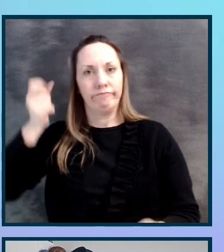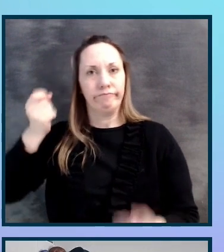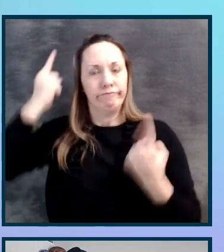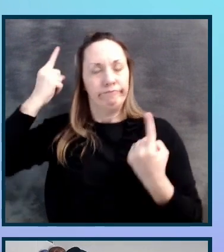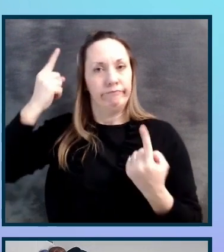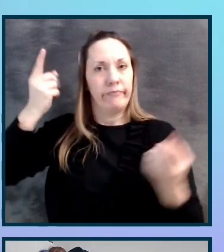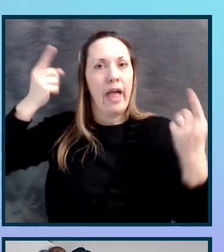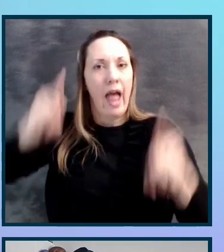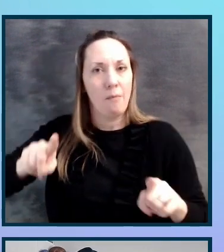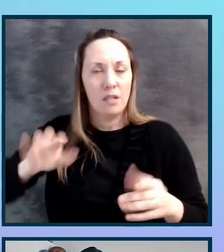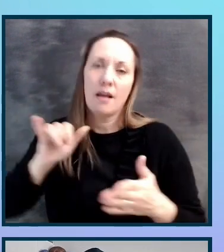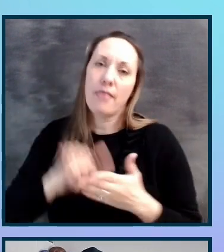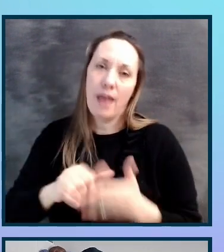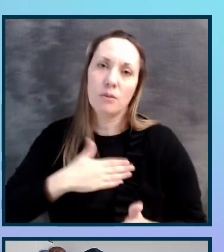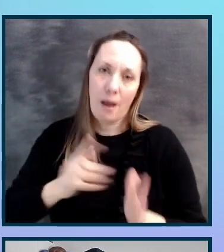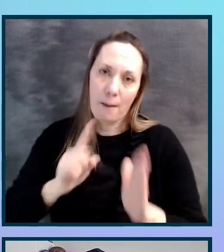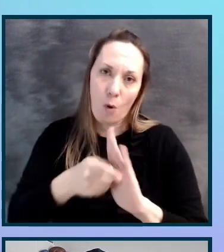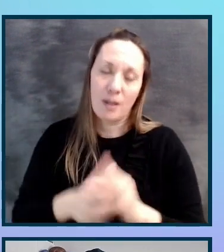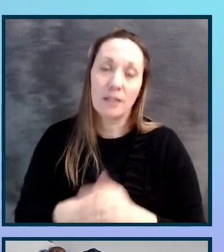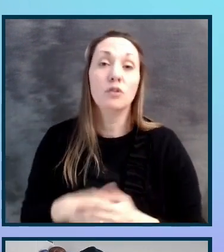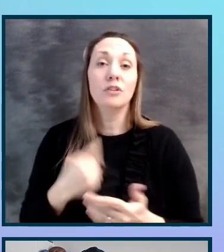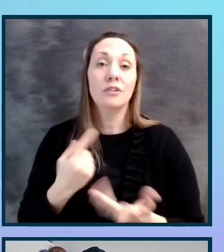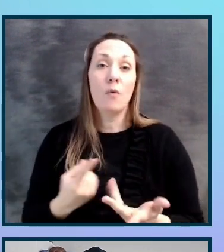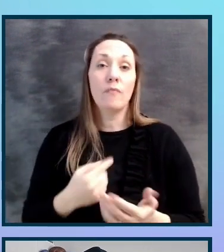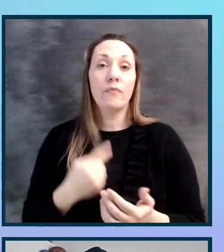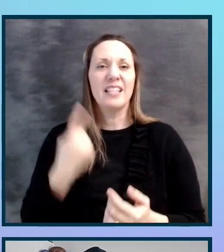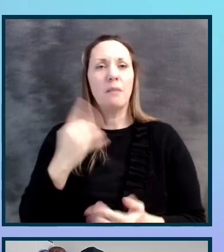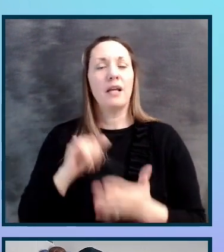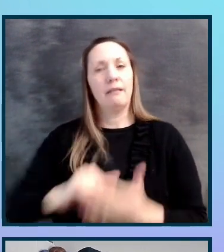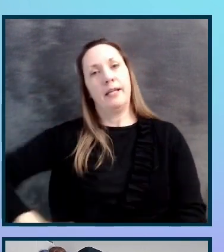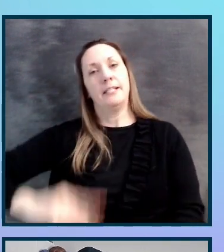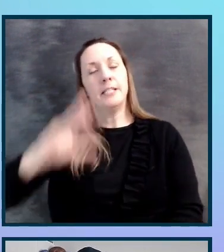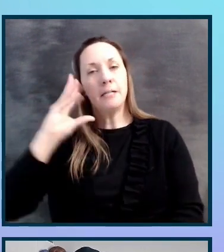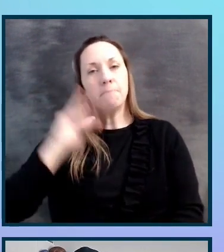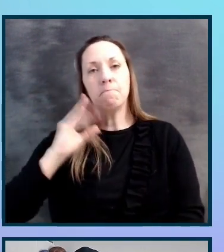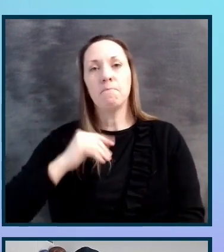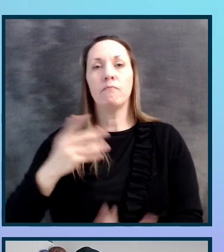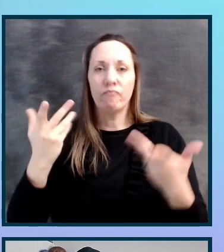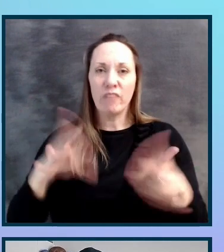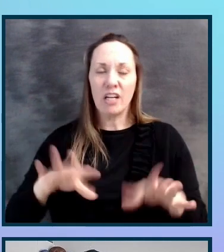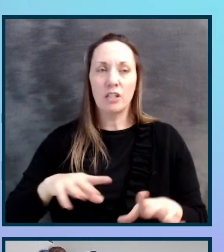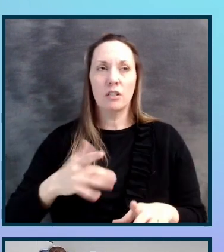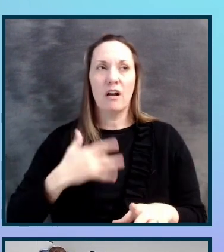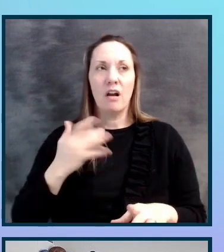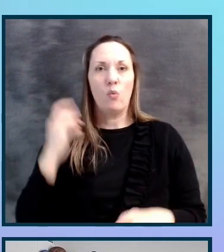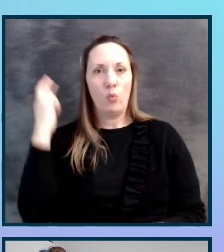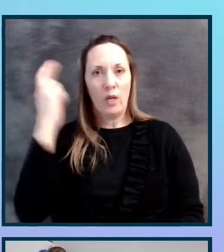So the one thing that I ran into though, after I had that moment of impact was I said, okay.